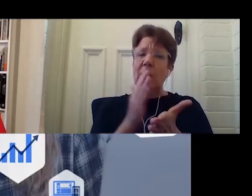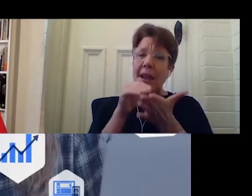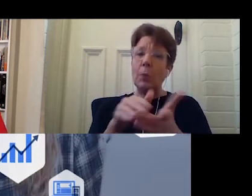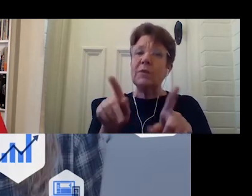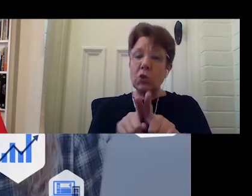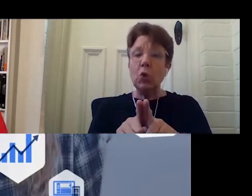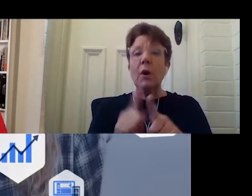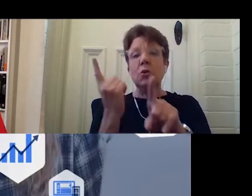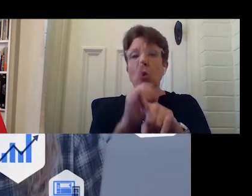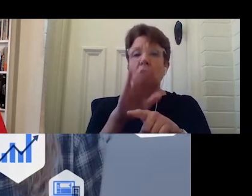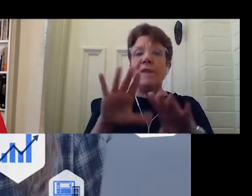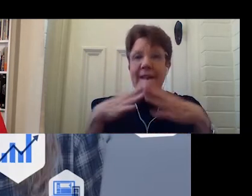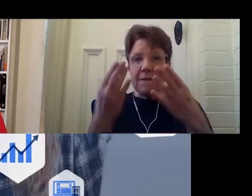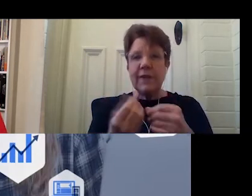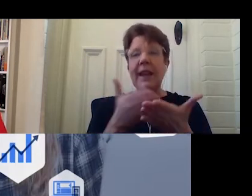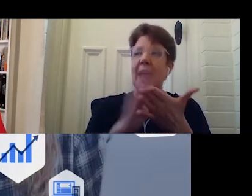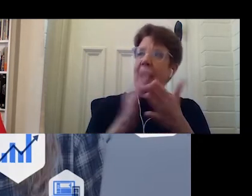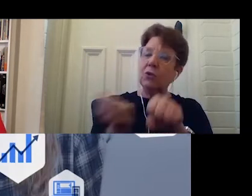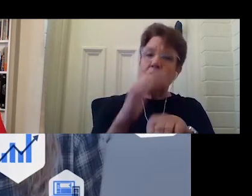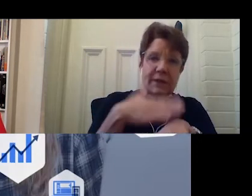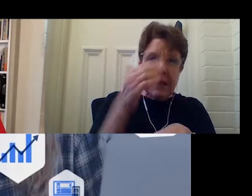including how to create a Facebook page for your business or your